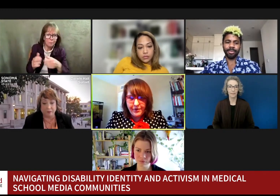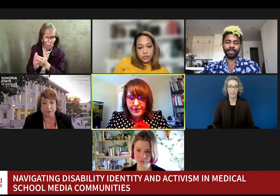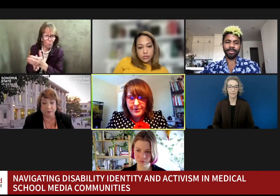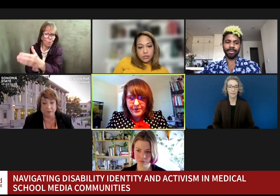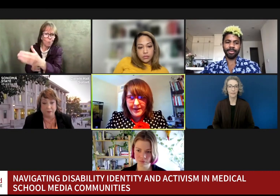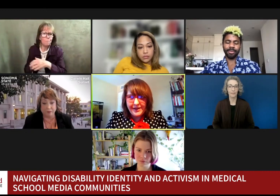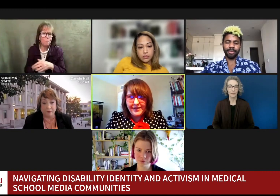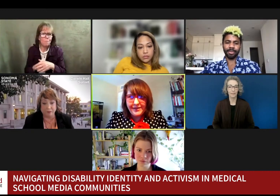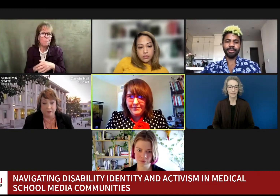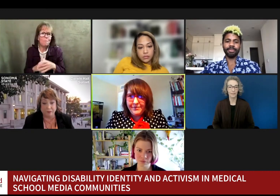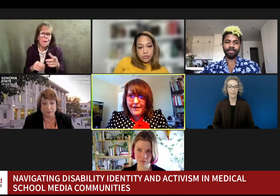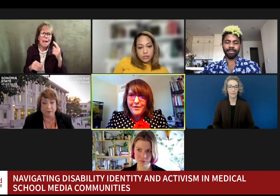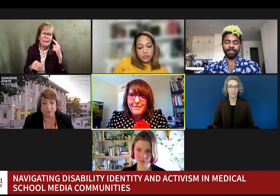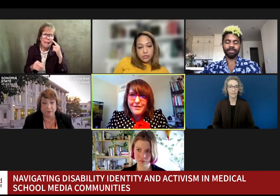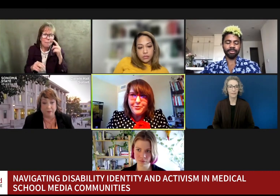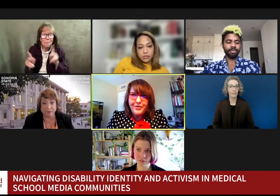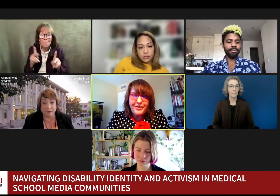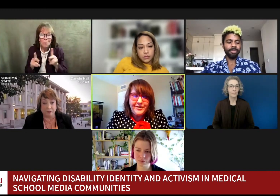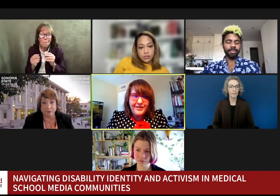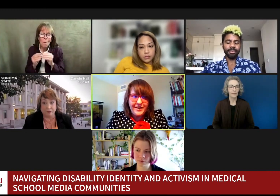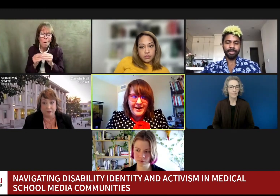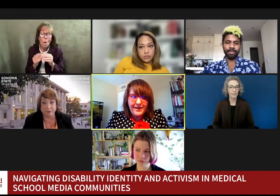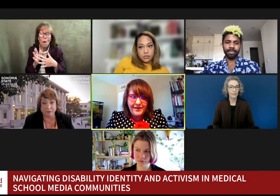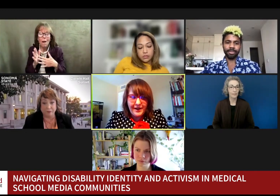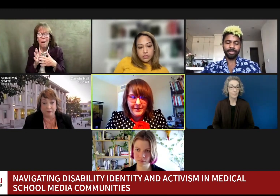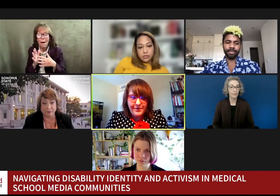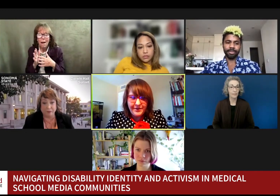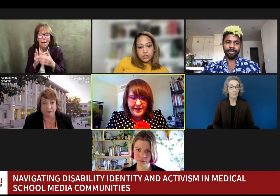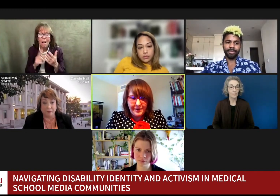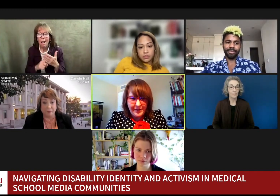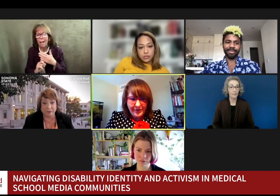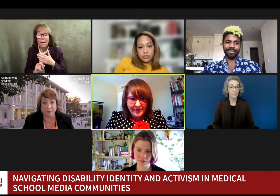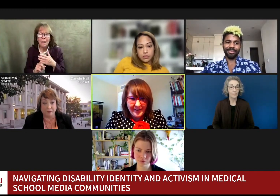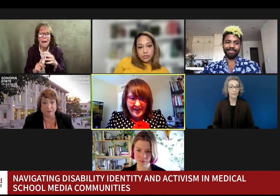vulnerable, I feel like my school could just decide on a dime to just keep me out.